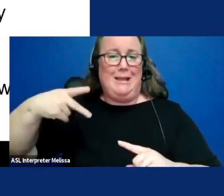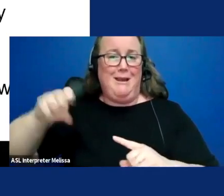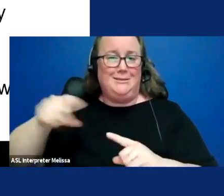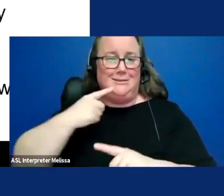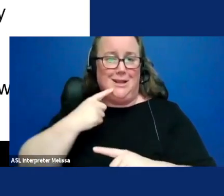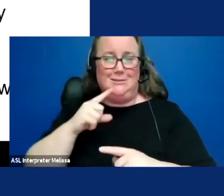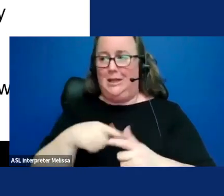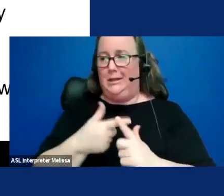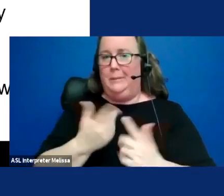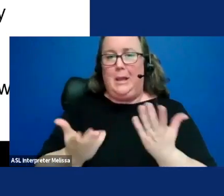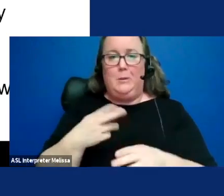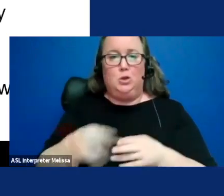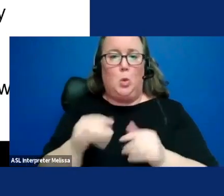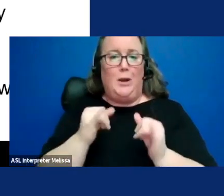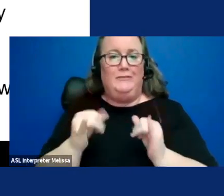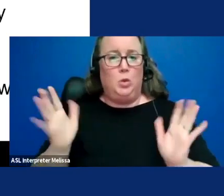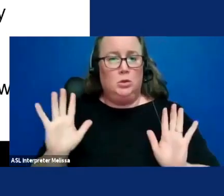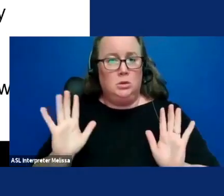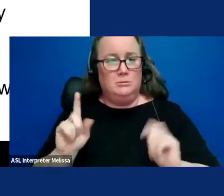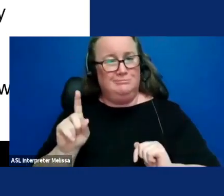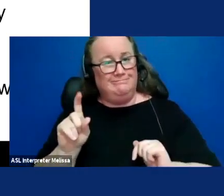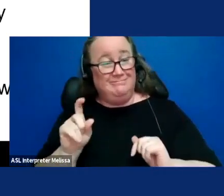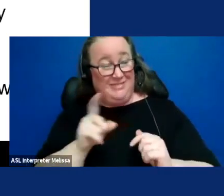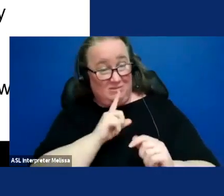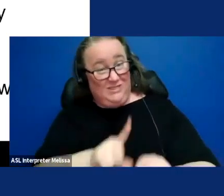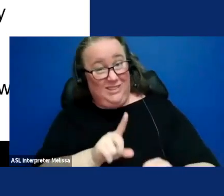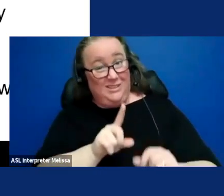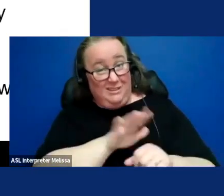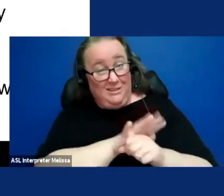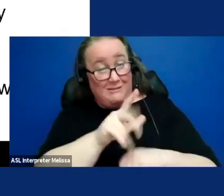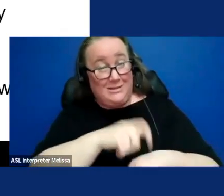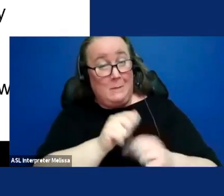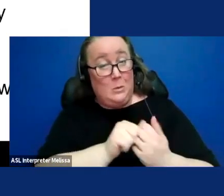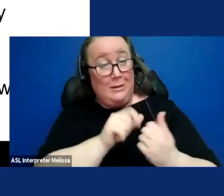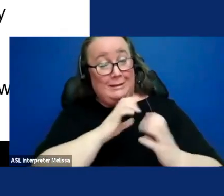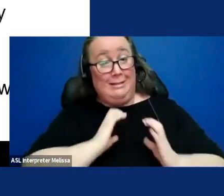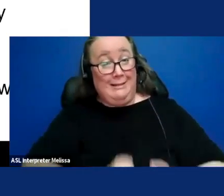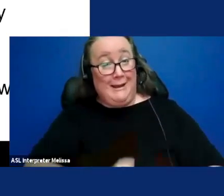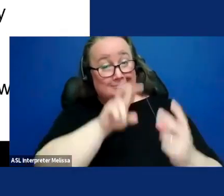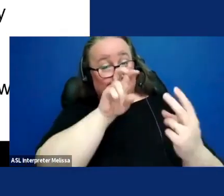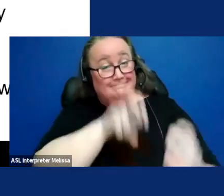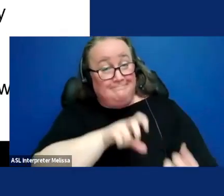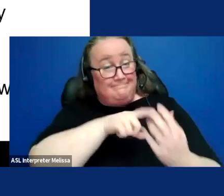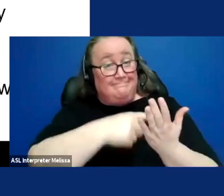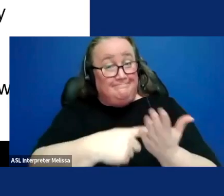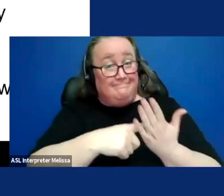Also, how much time did they spend with the client in the assessment? This is really important for parenting evaluations where